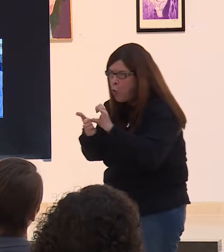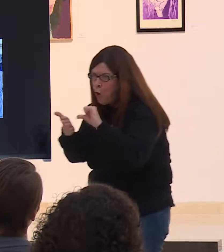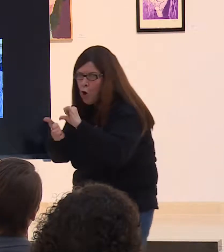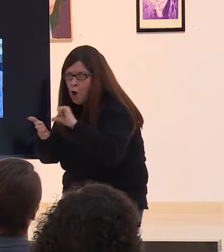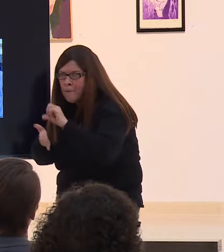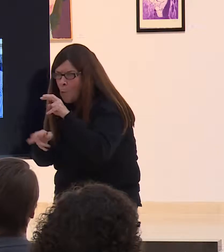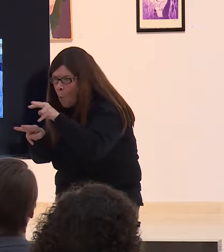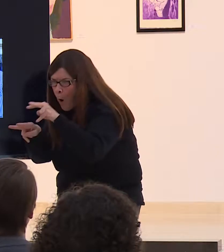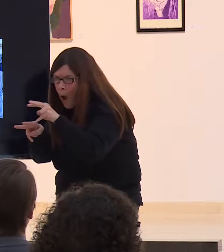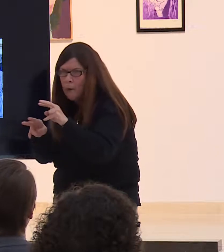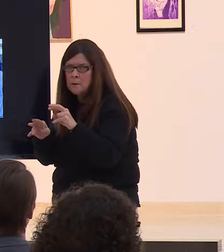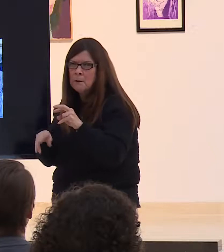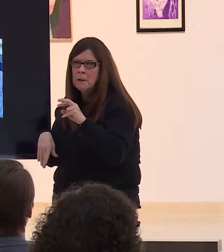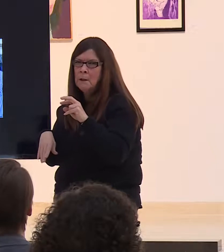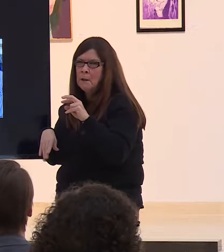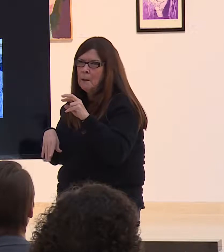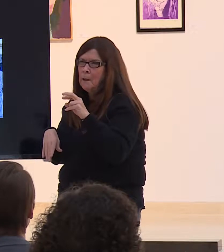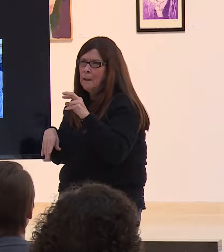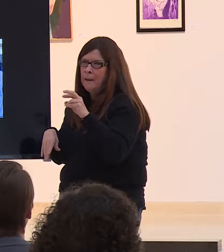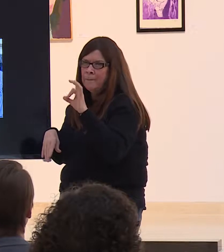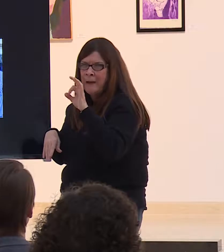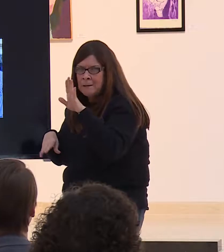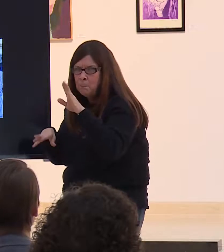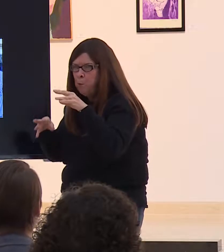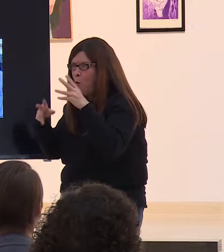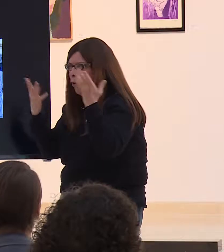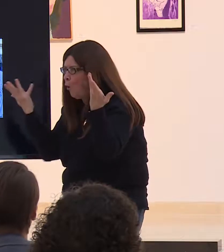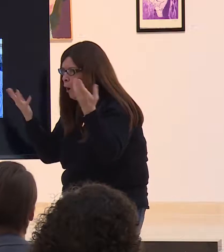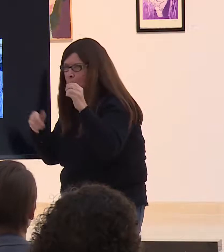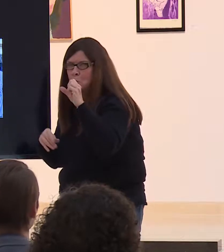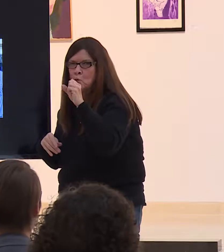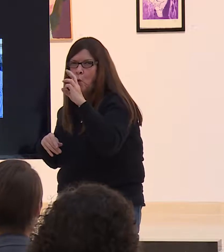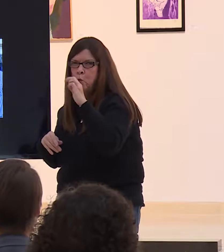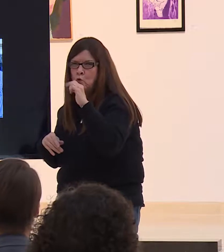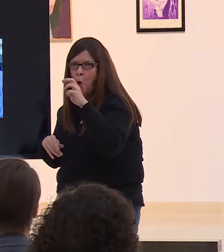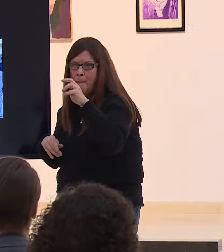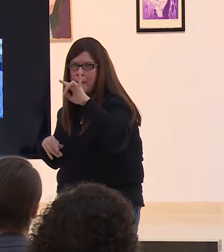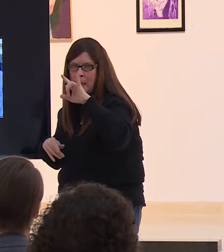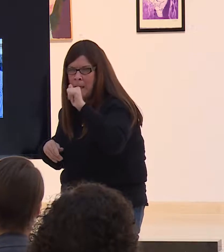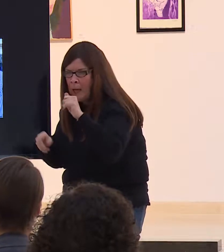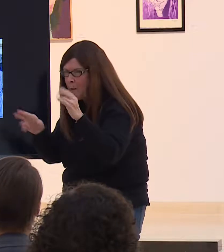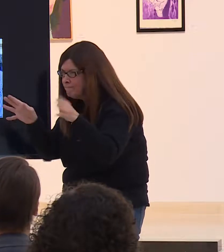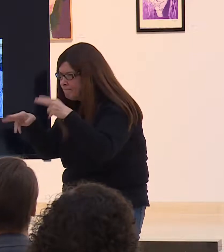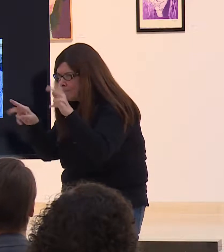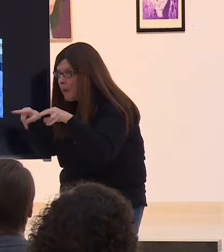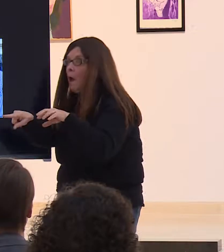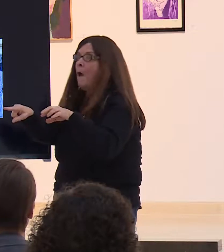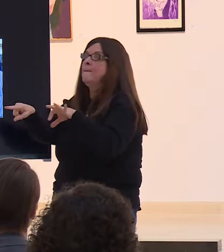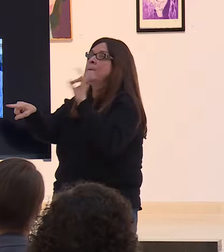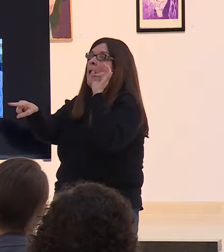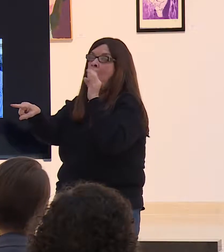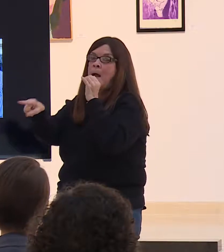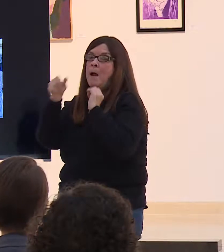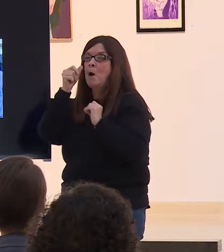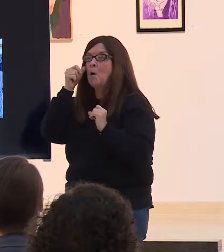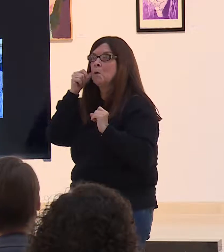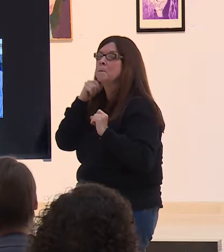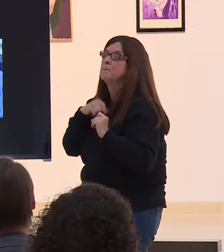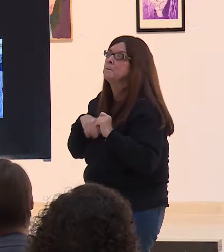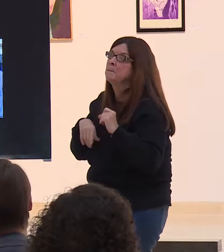I think about, every morning or evening, what I want to focus on. I look at social media, I look through Facebook,